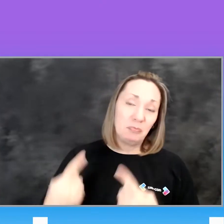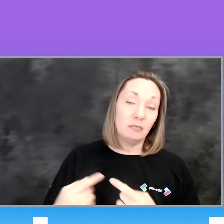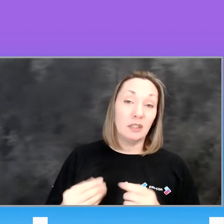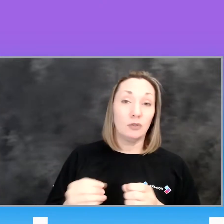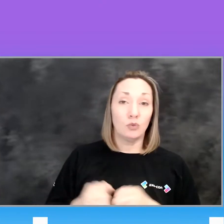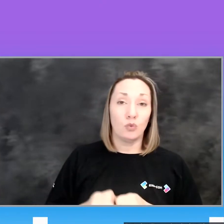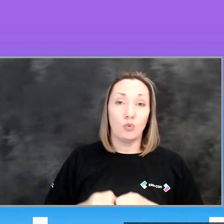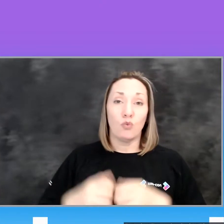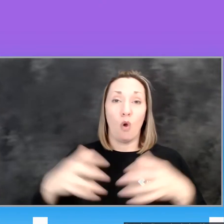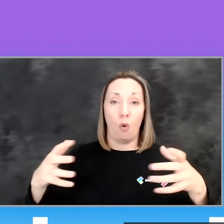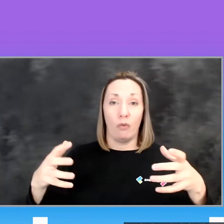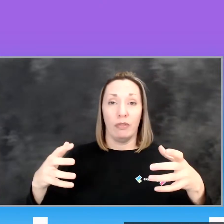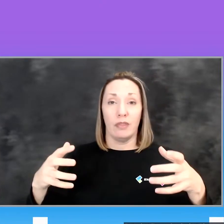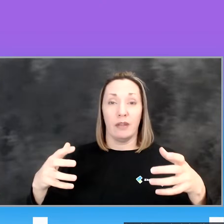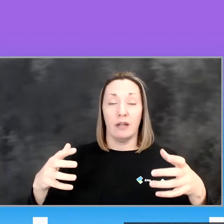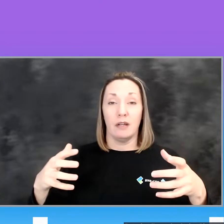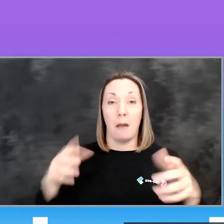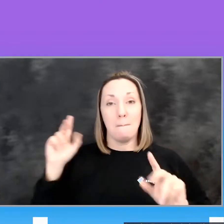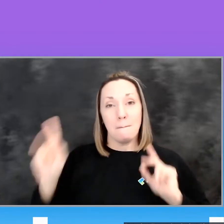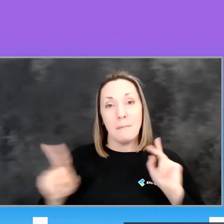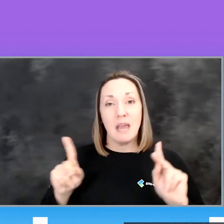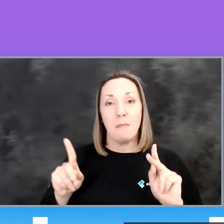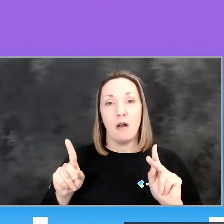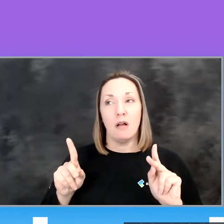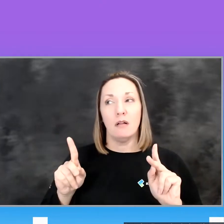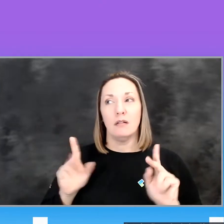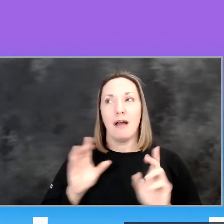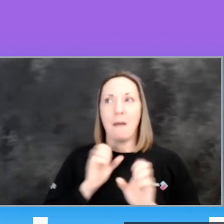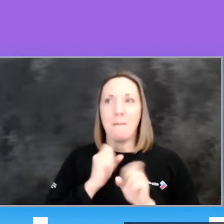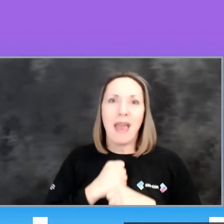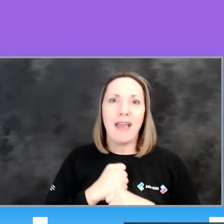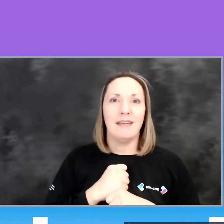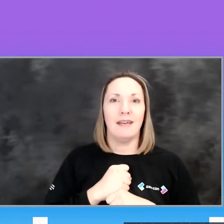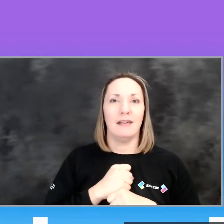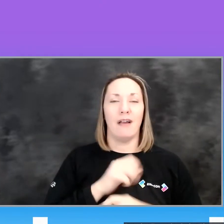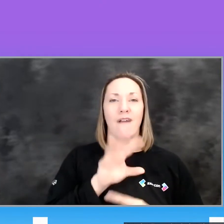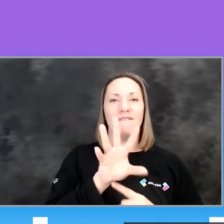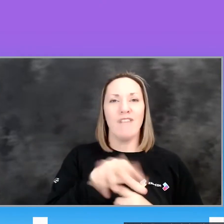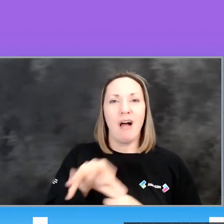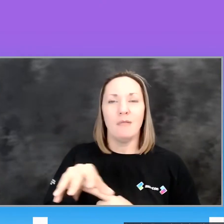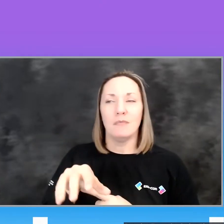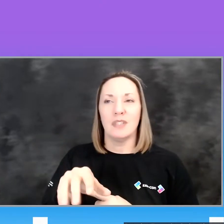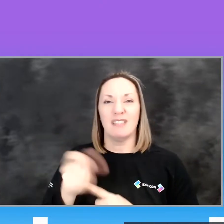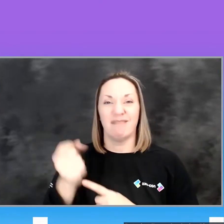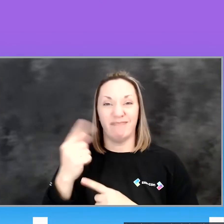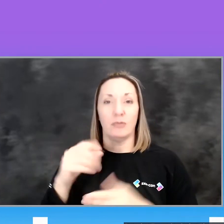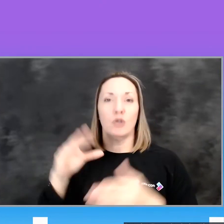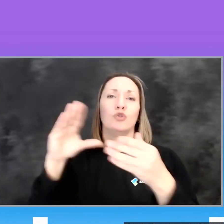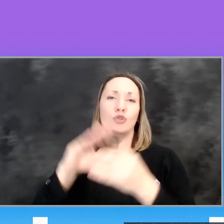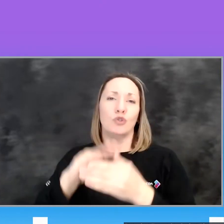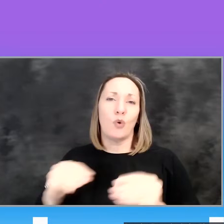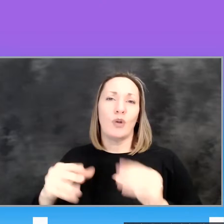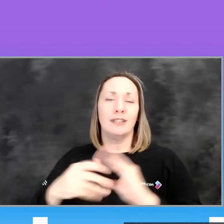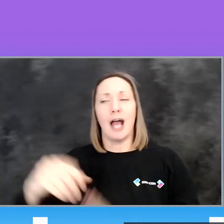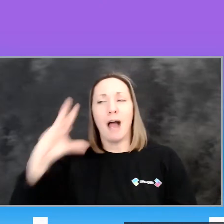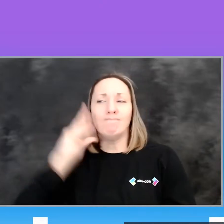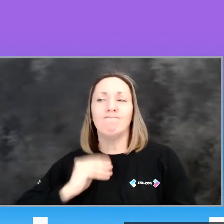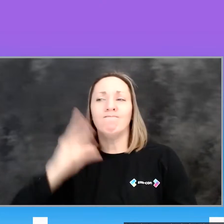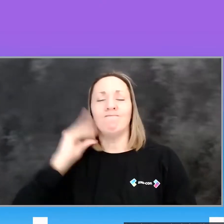growth of people making films.